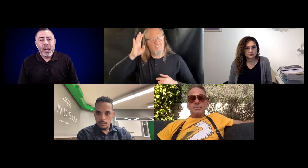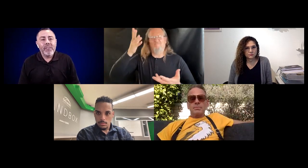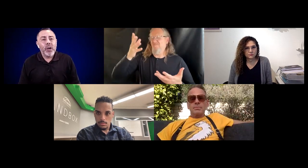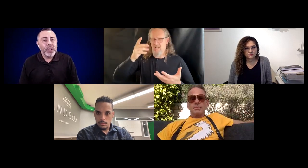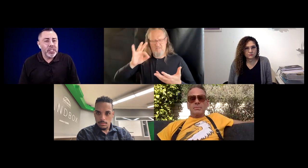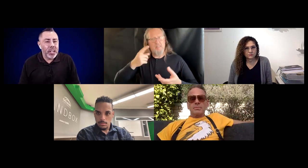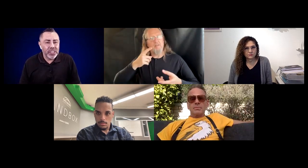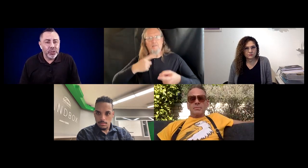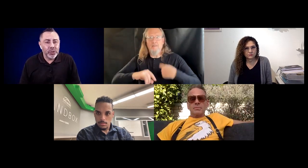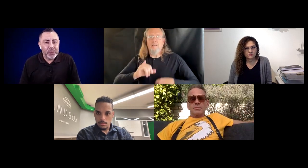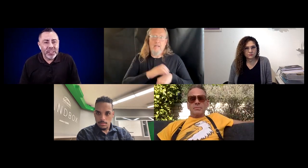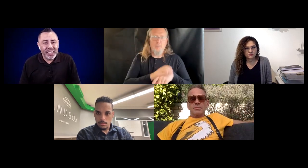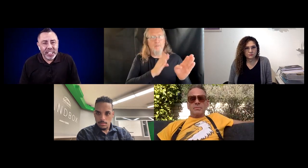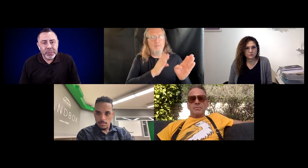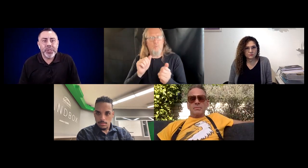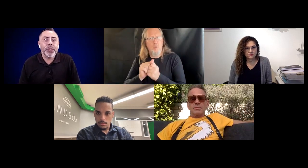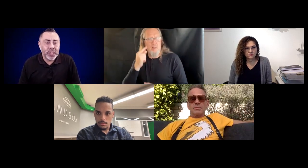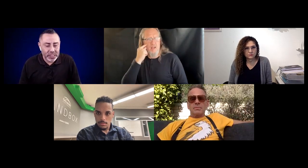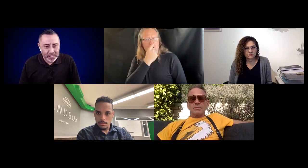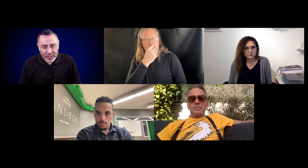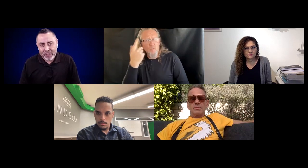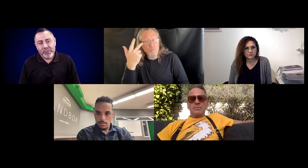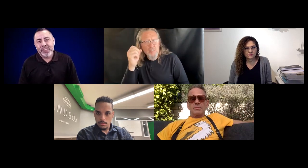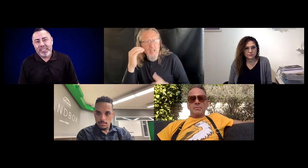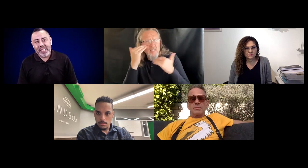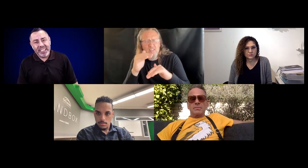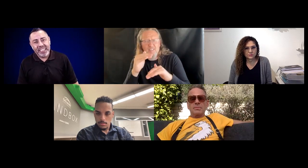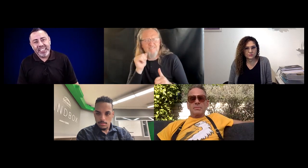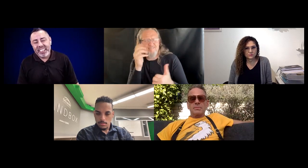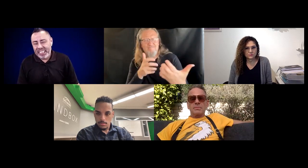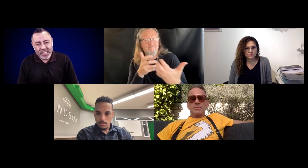I've already talked to you about the absurdity of signing in English order when the brain processing from visual information in 3 second bits.